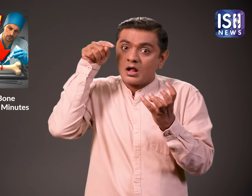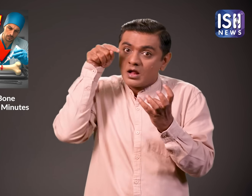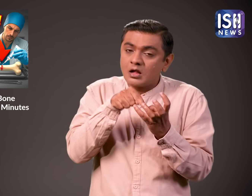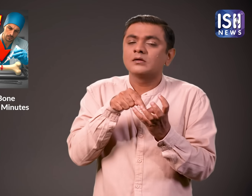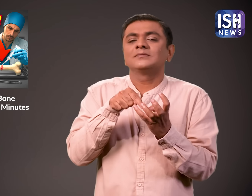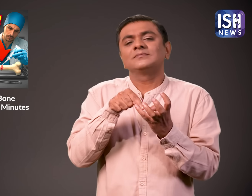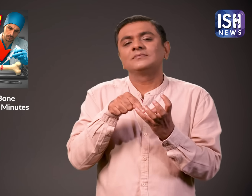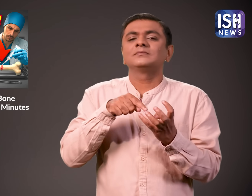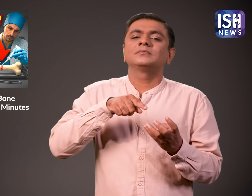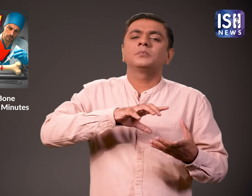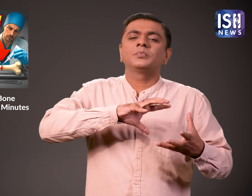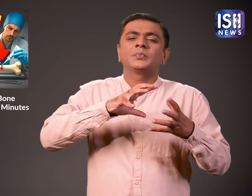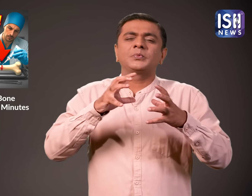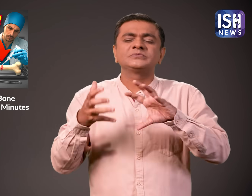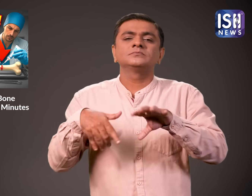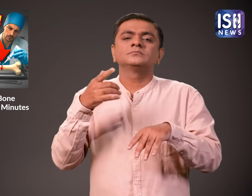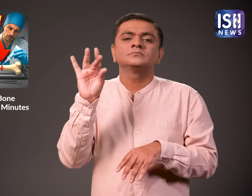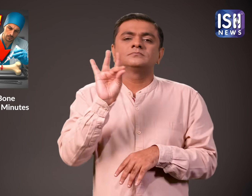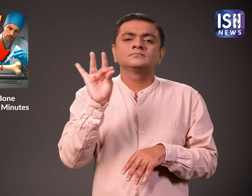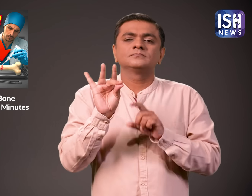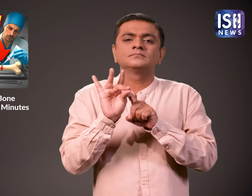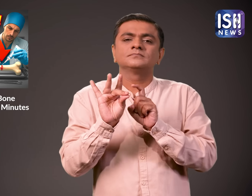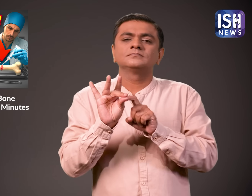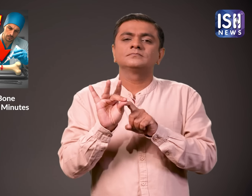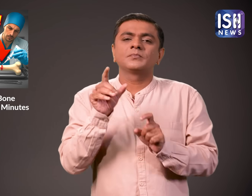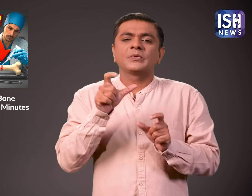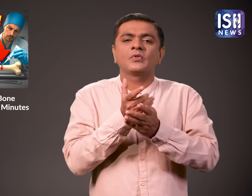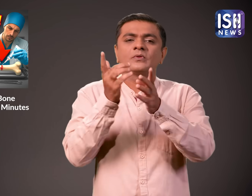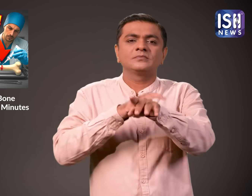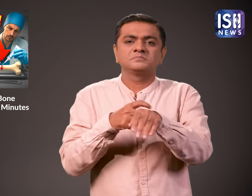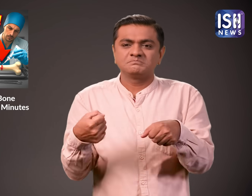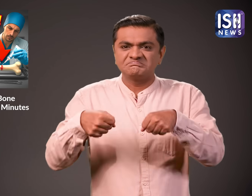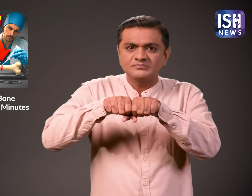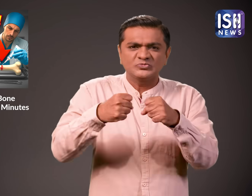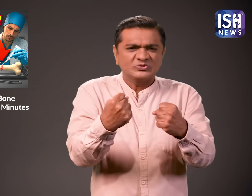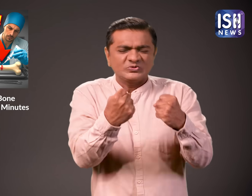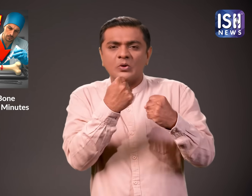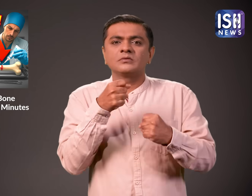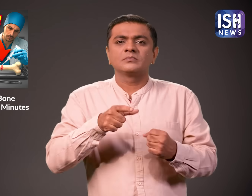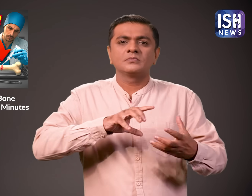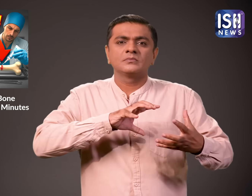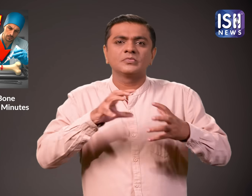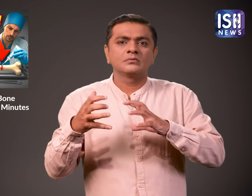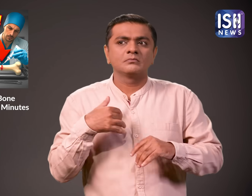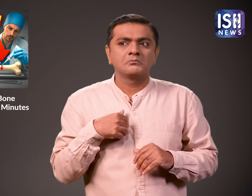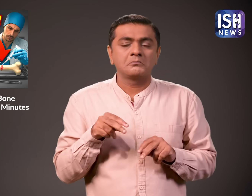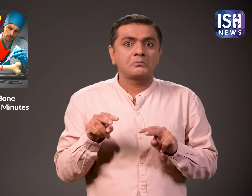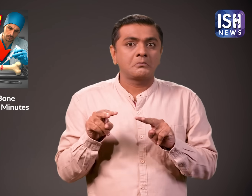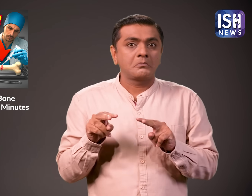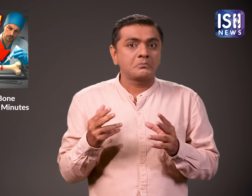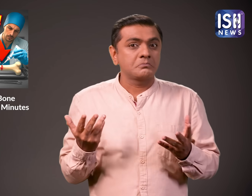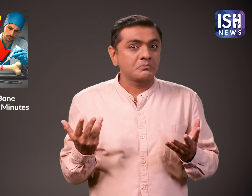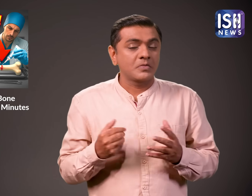The scientists copied this idea and made a glue that can stick well the fractures. Fascinating!